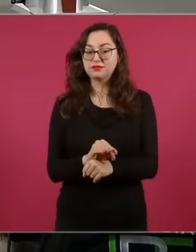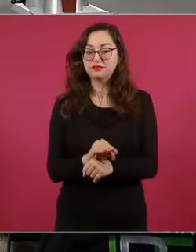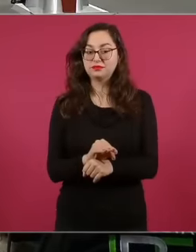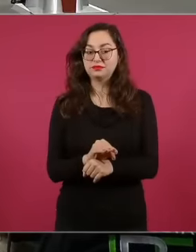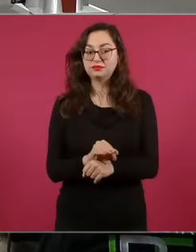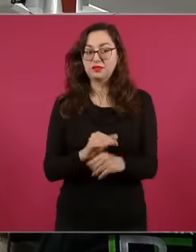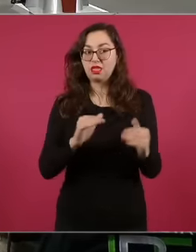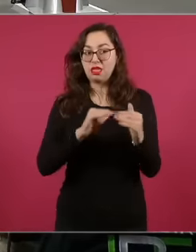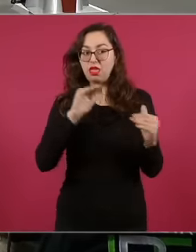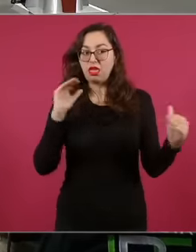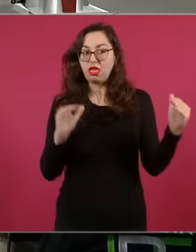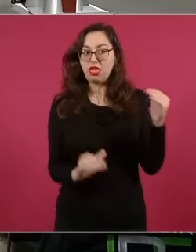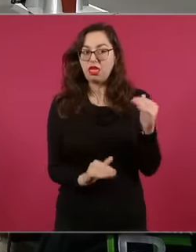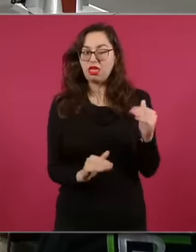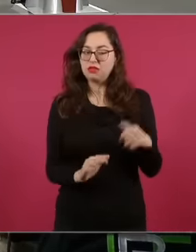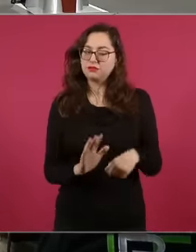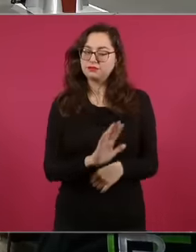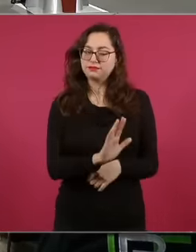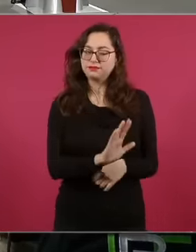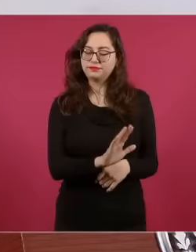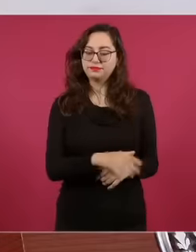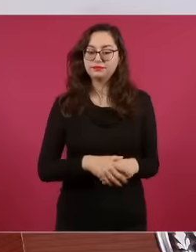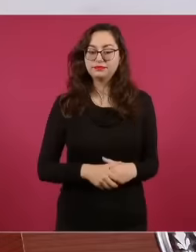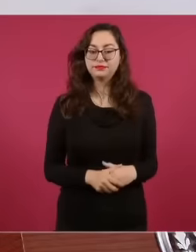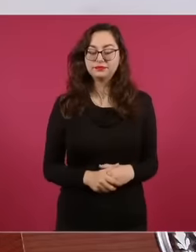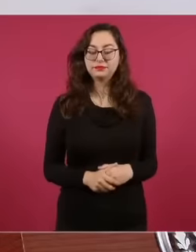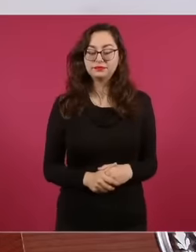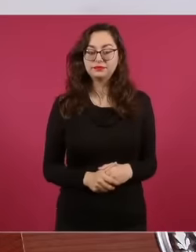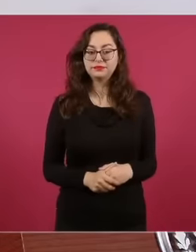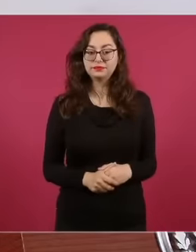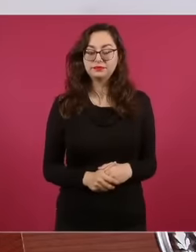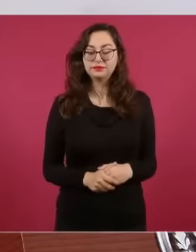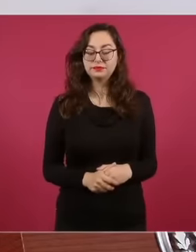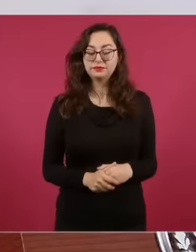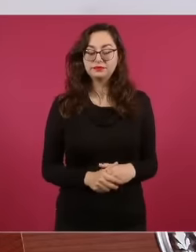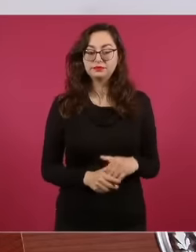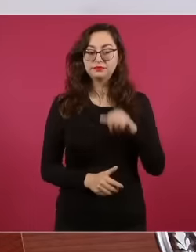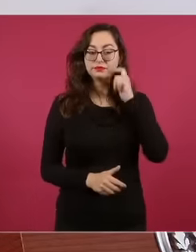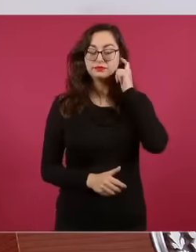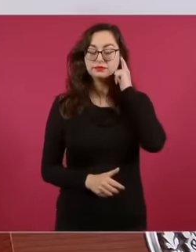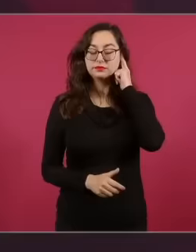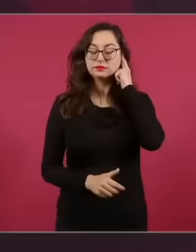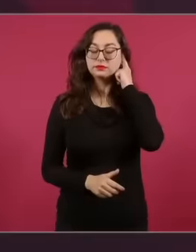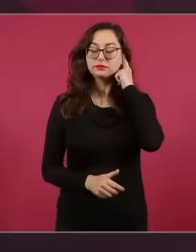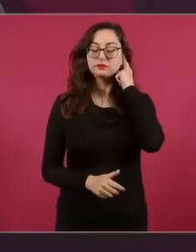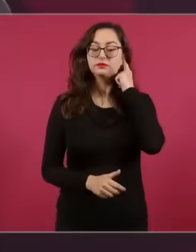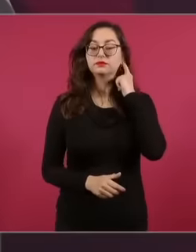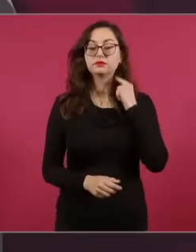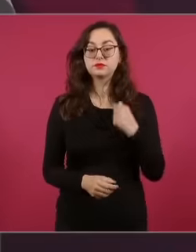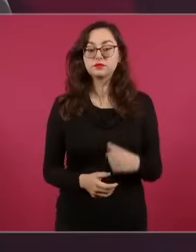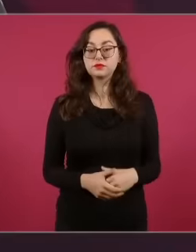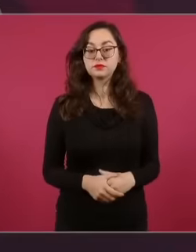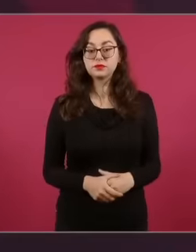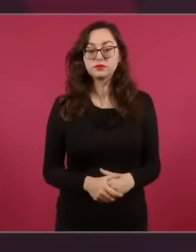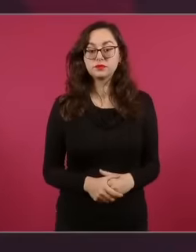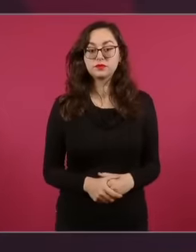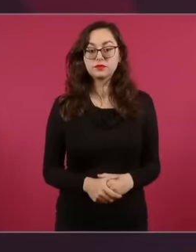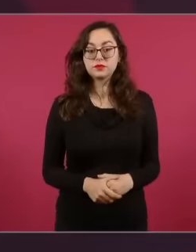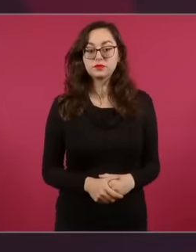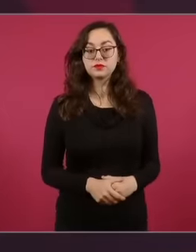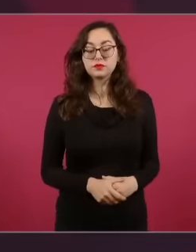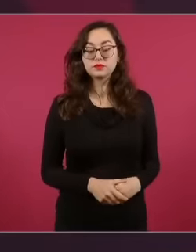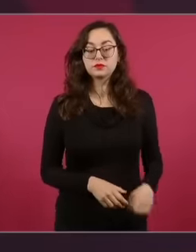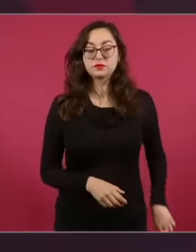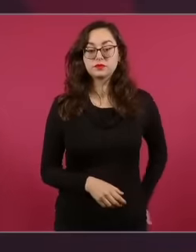to any